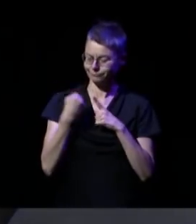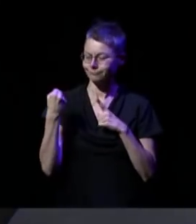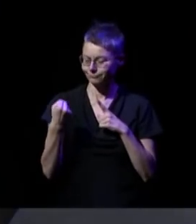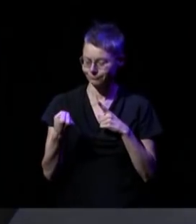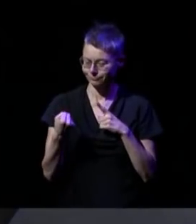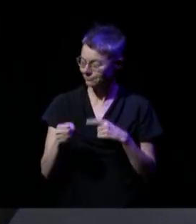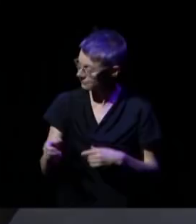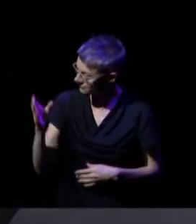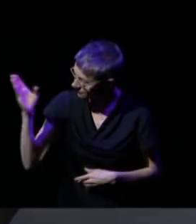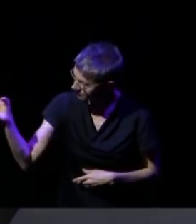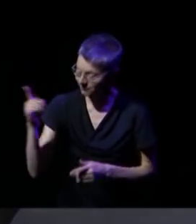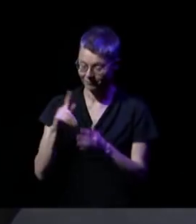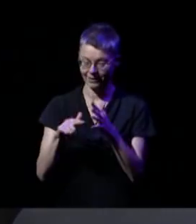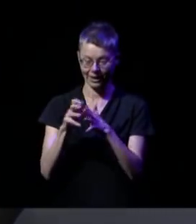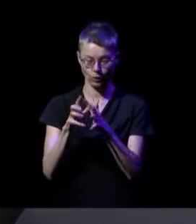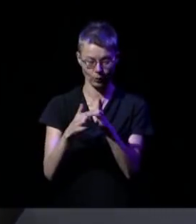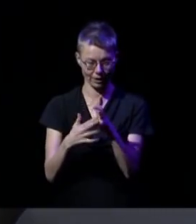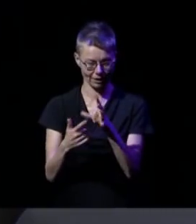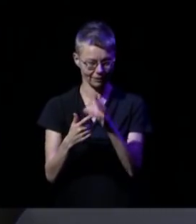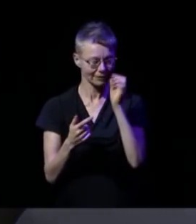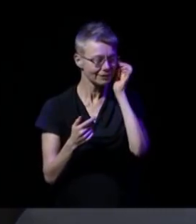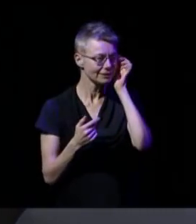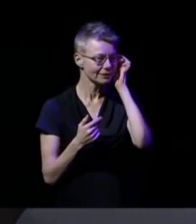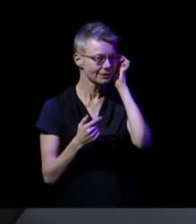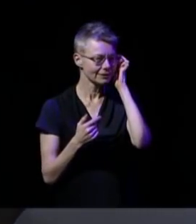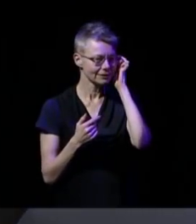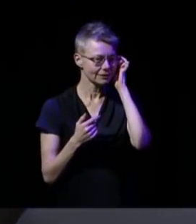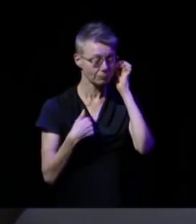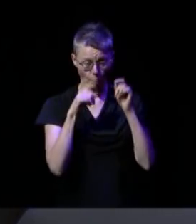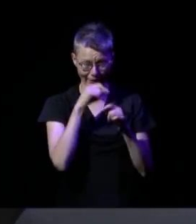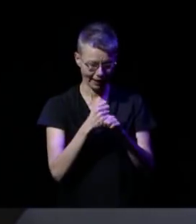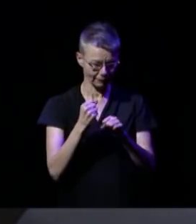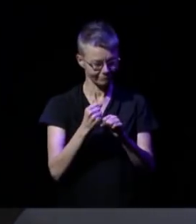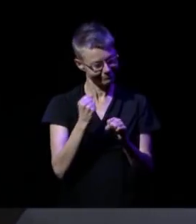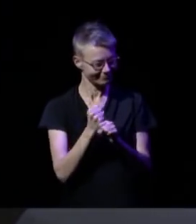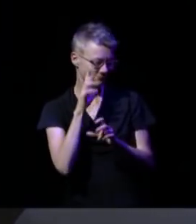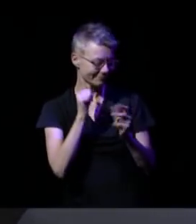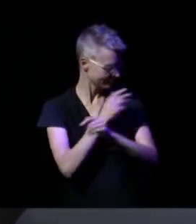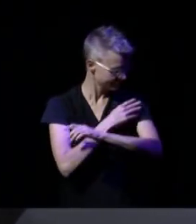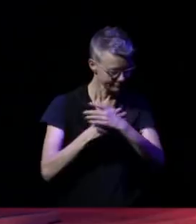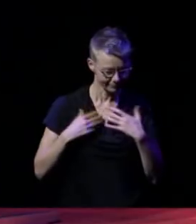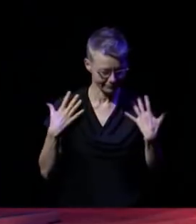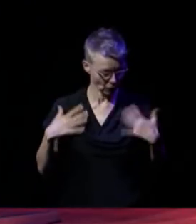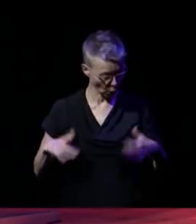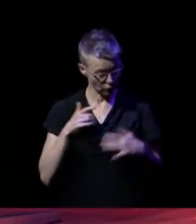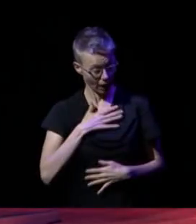But at the same time there's space for us to decorate ourselves and to, you know, put on clothes we like and...